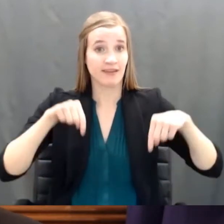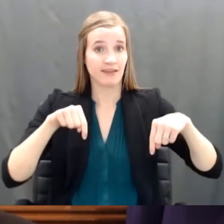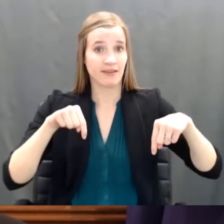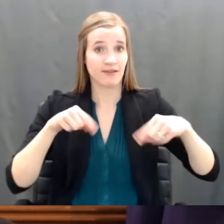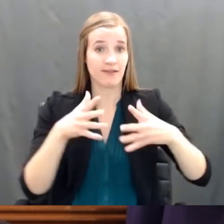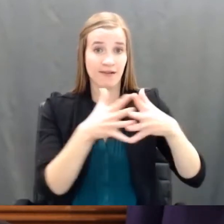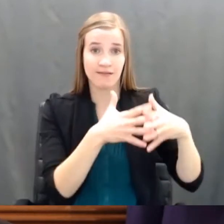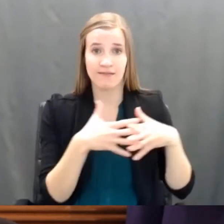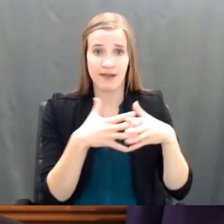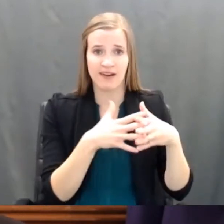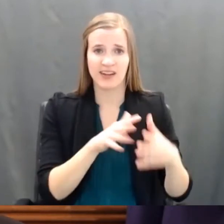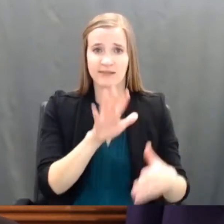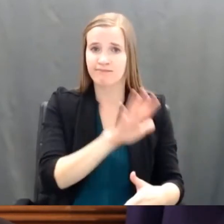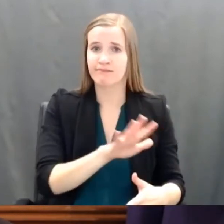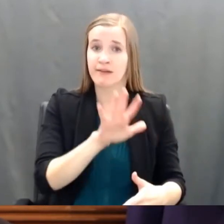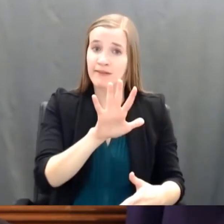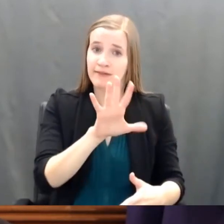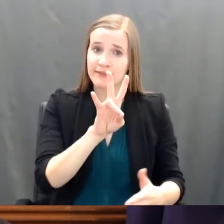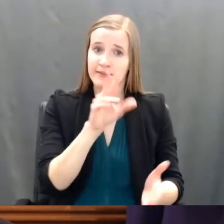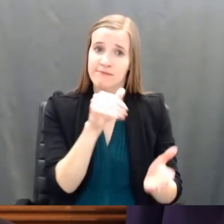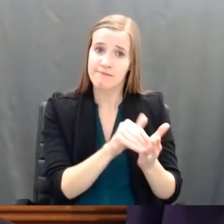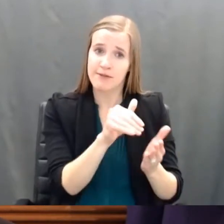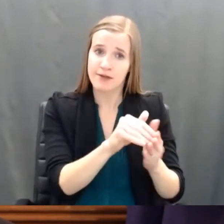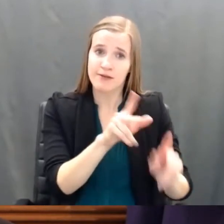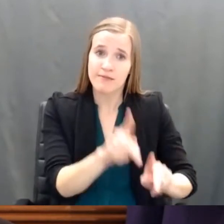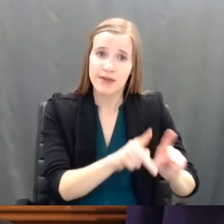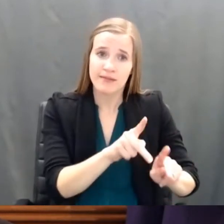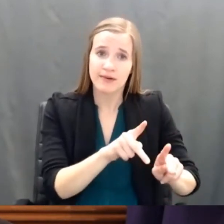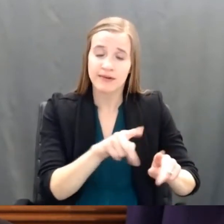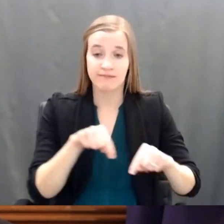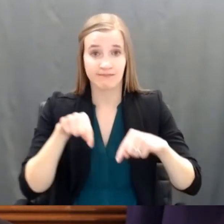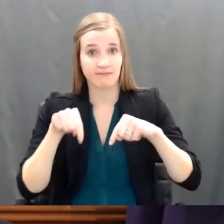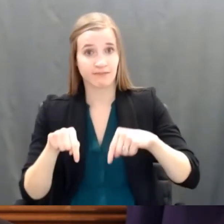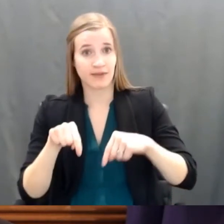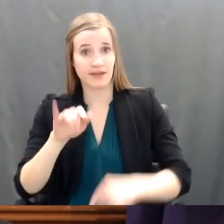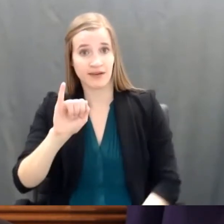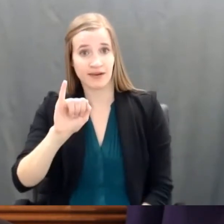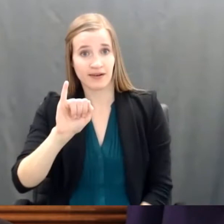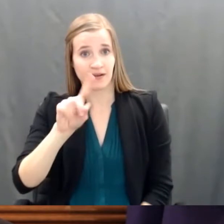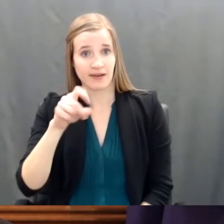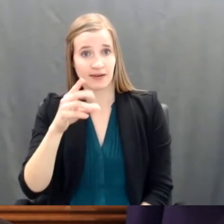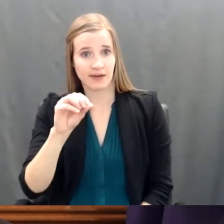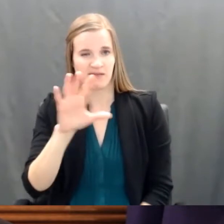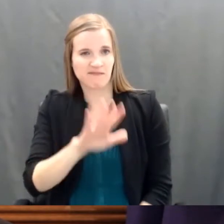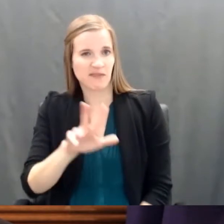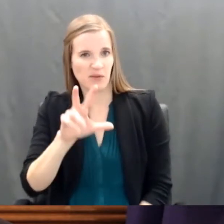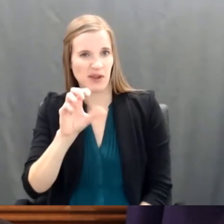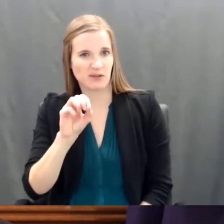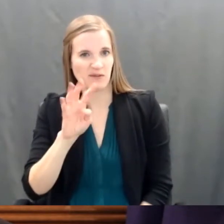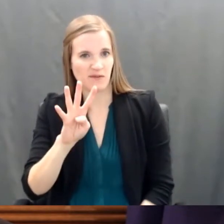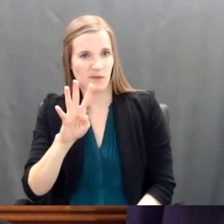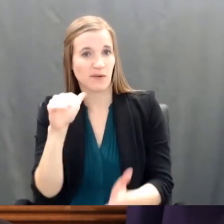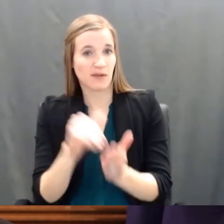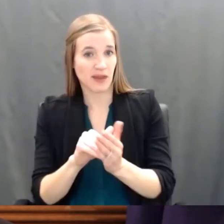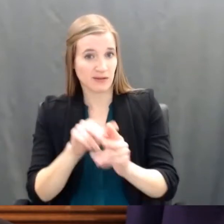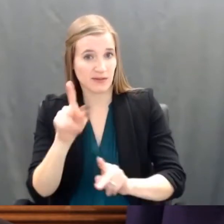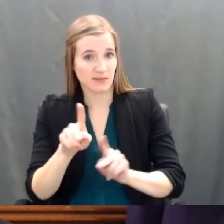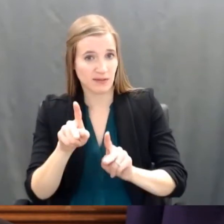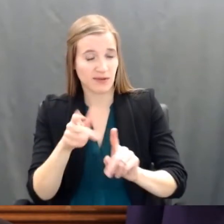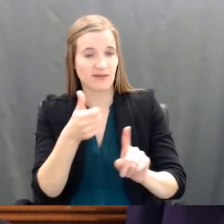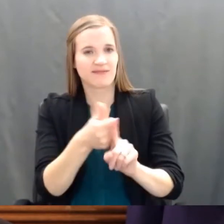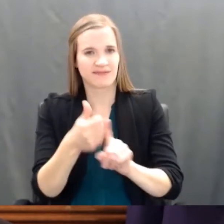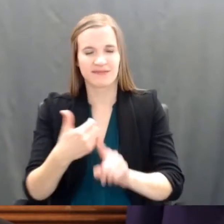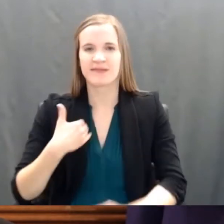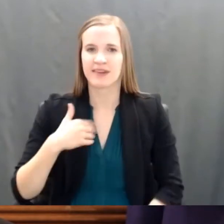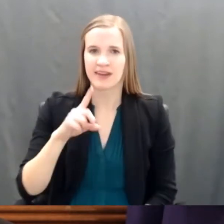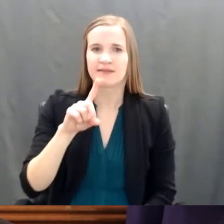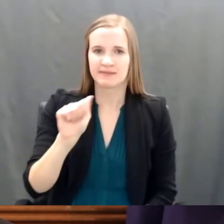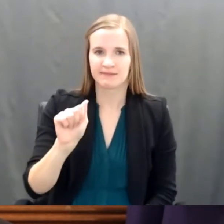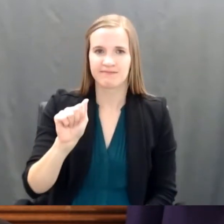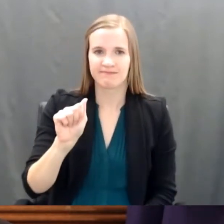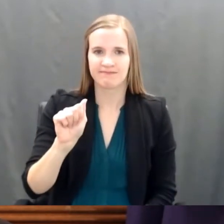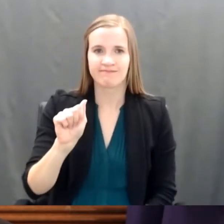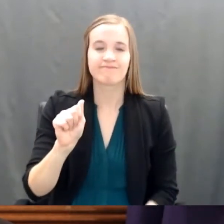Whereas, some 57 million Americans in some 304,000 Idahoans have disabilities that have caused many